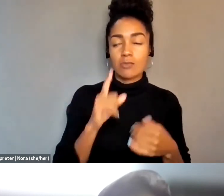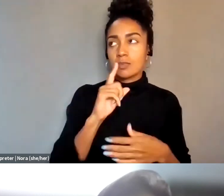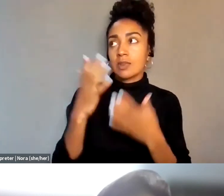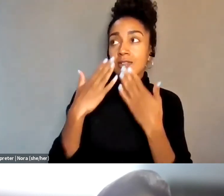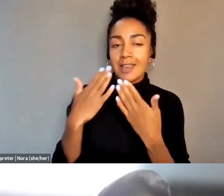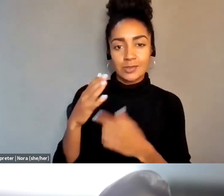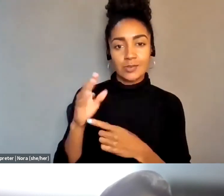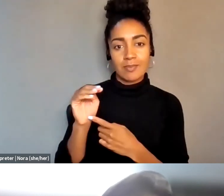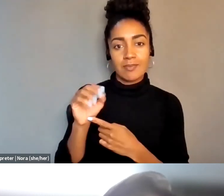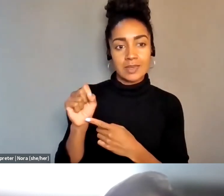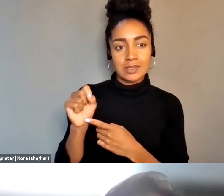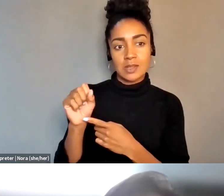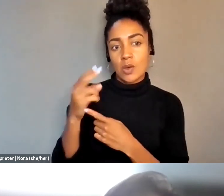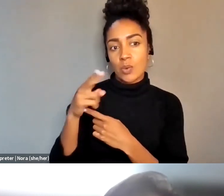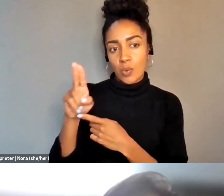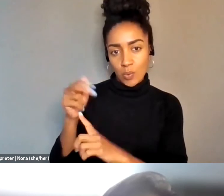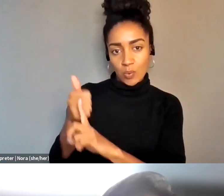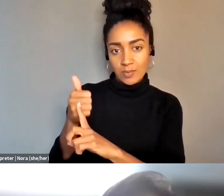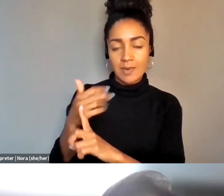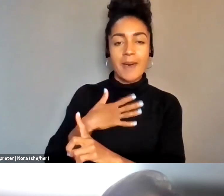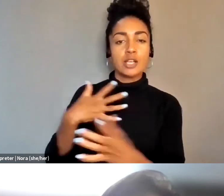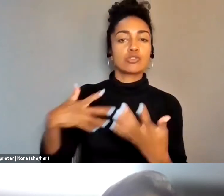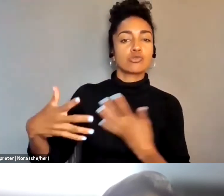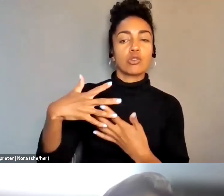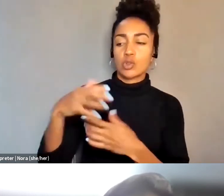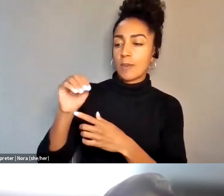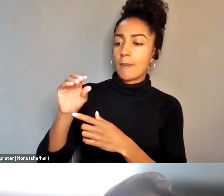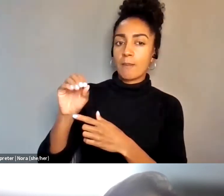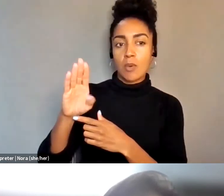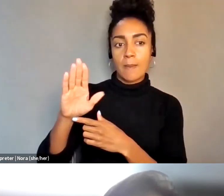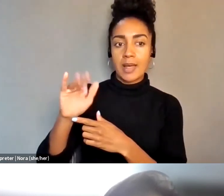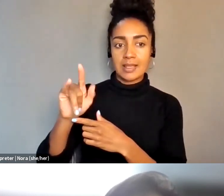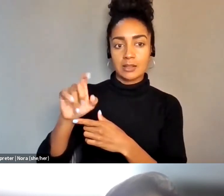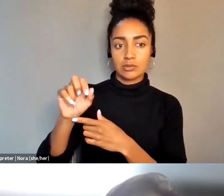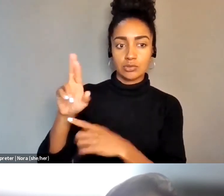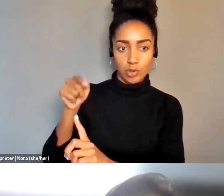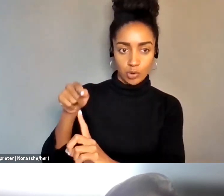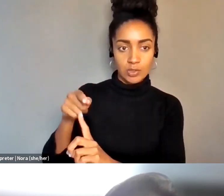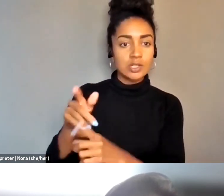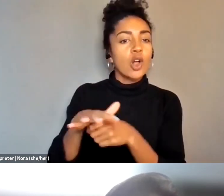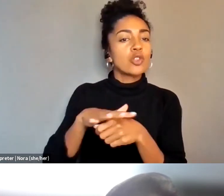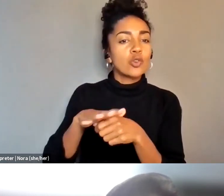who is a local Room to Read mentor to me and other girls in our community. Throughout the pandemic